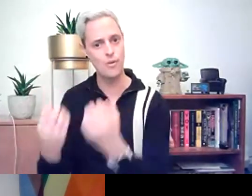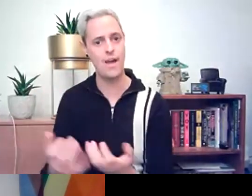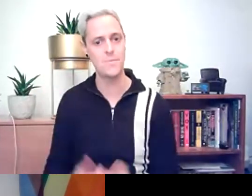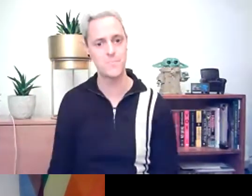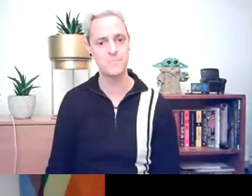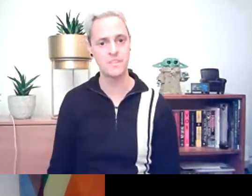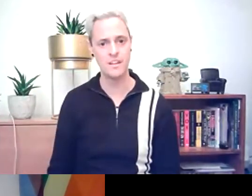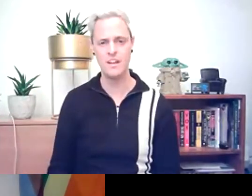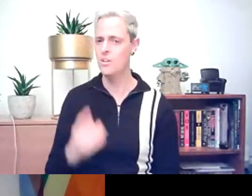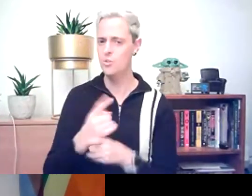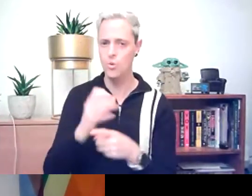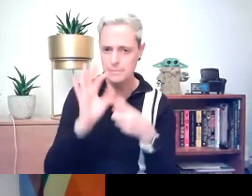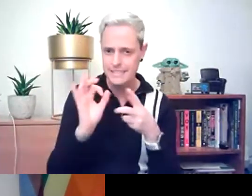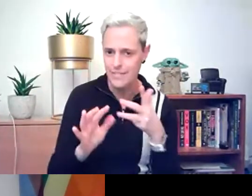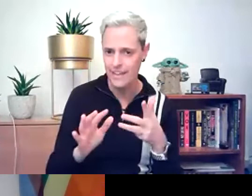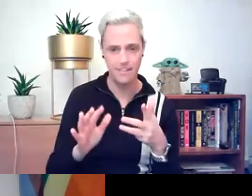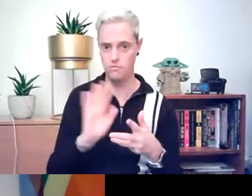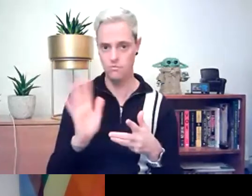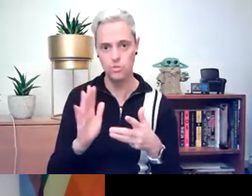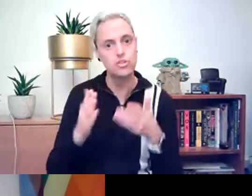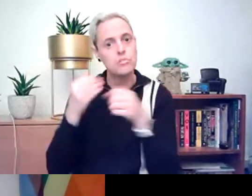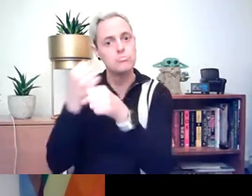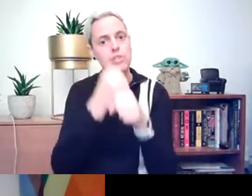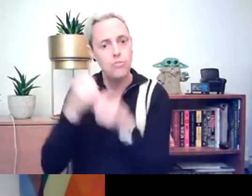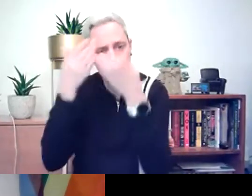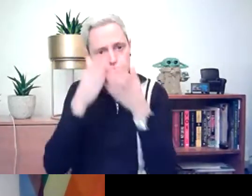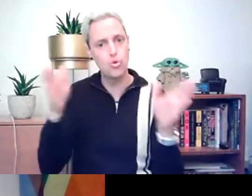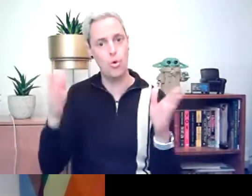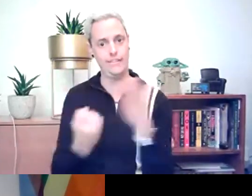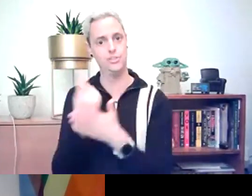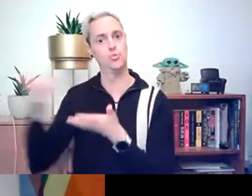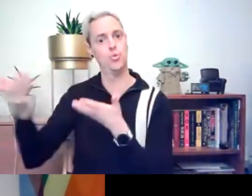themes and issues not specifics. 18:59:20 Yeah. And yeah, find your allies